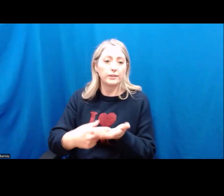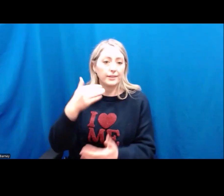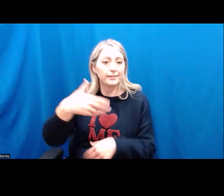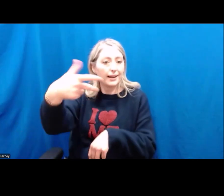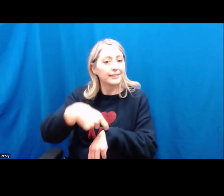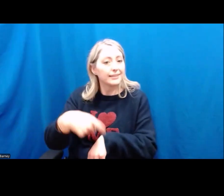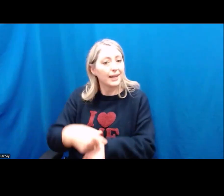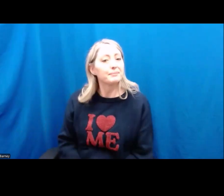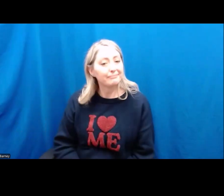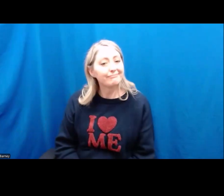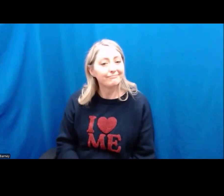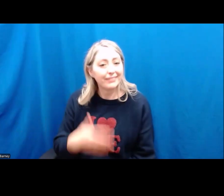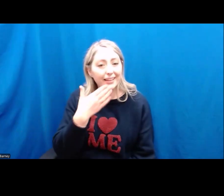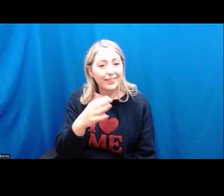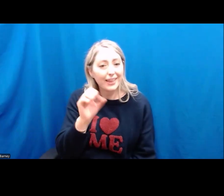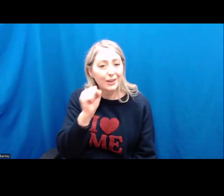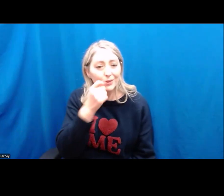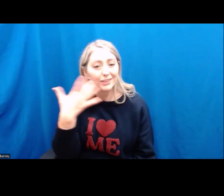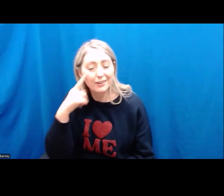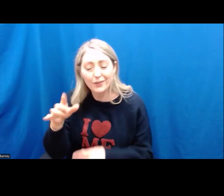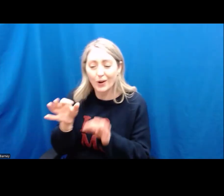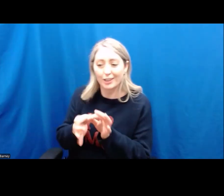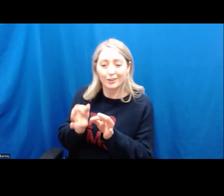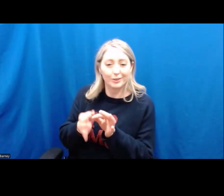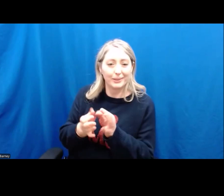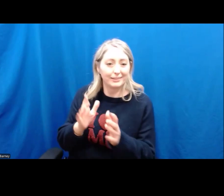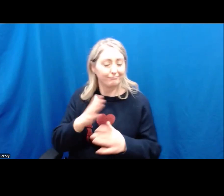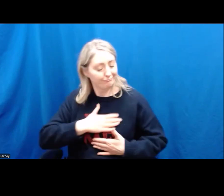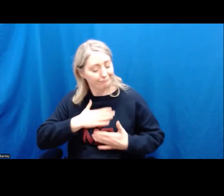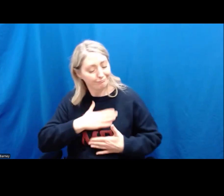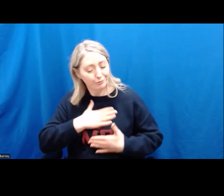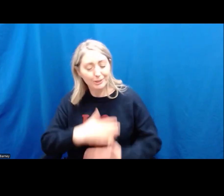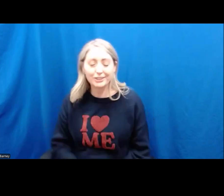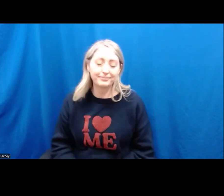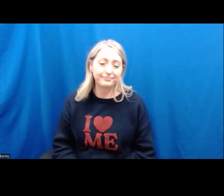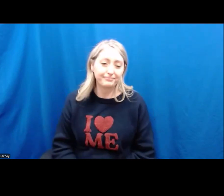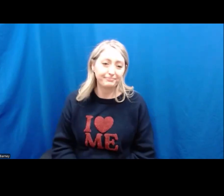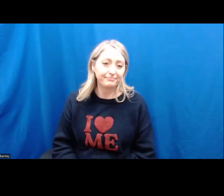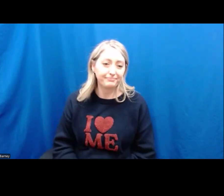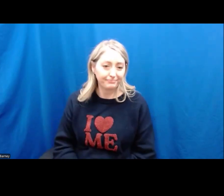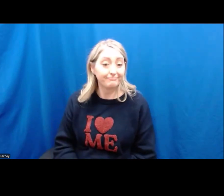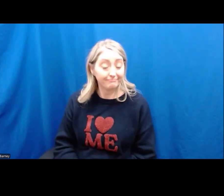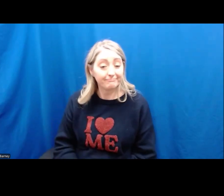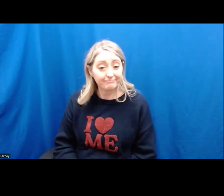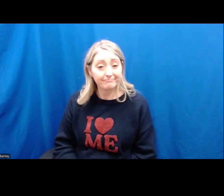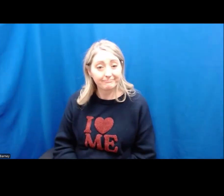interpreting. Appreciate that. Tori Kunz: Okay, sorry. I was just typing a message really